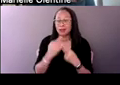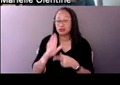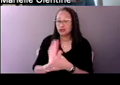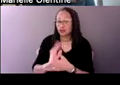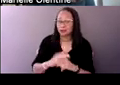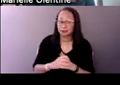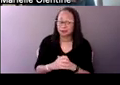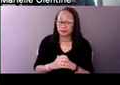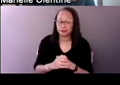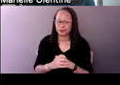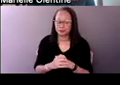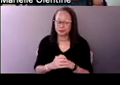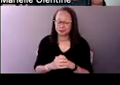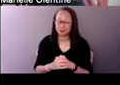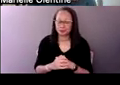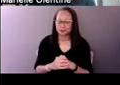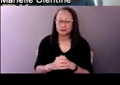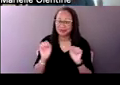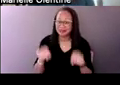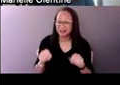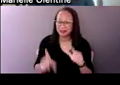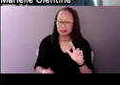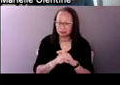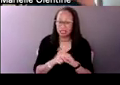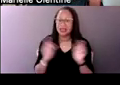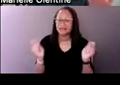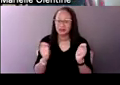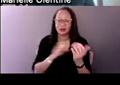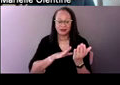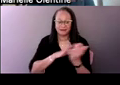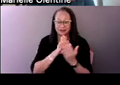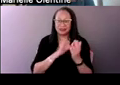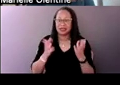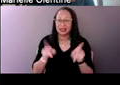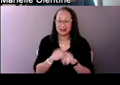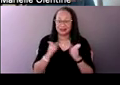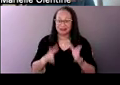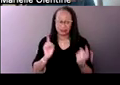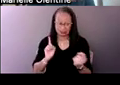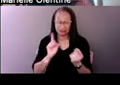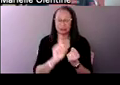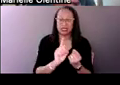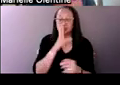programmer at Camden International Film Festival.